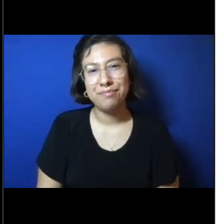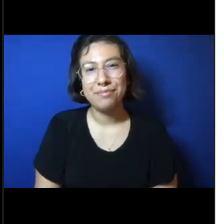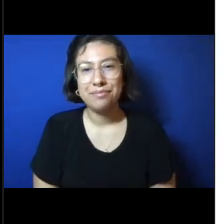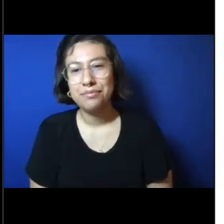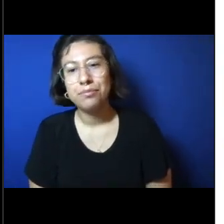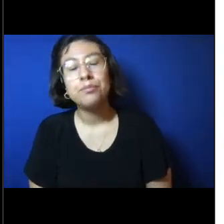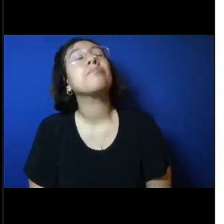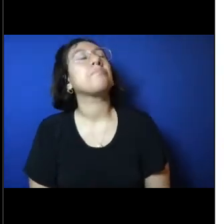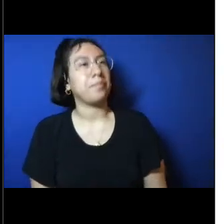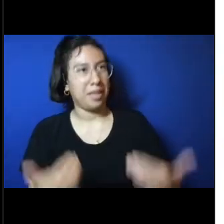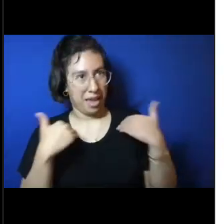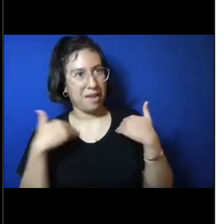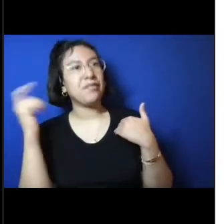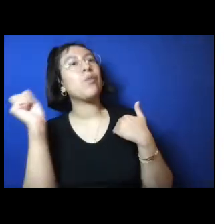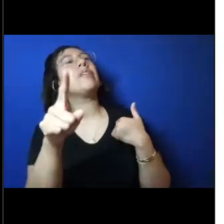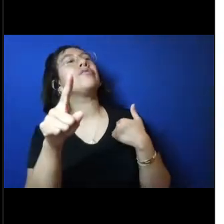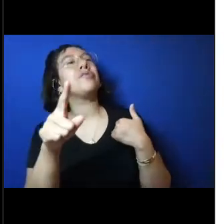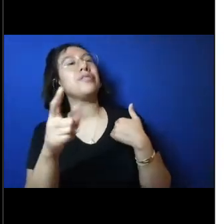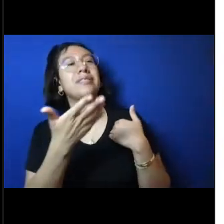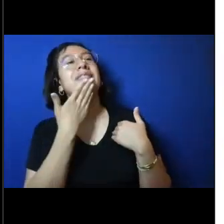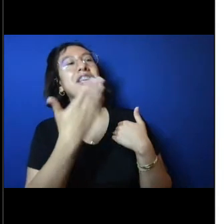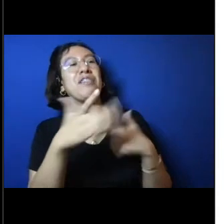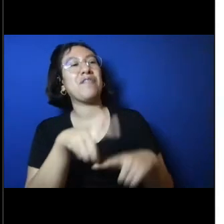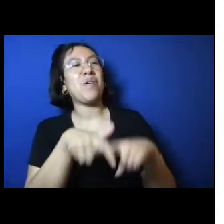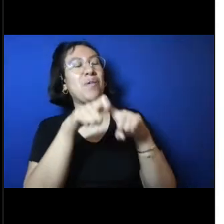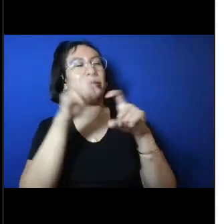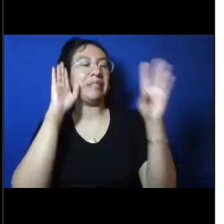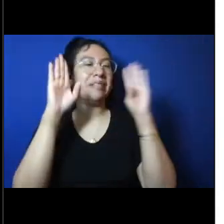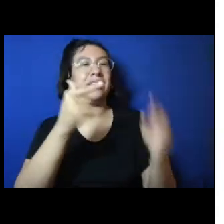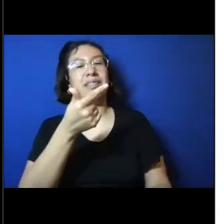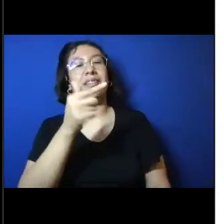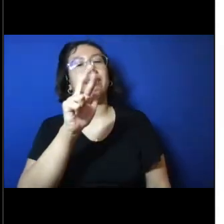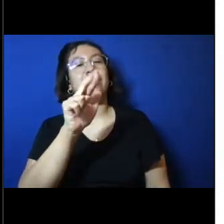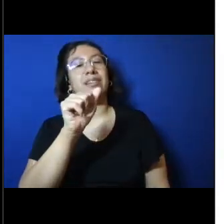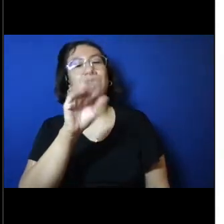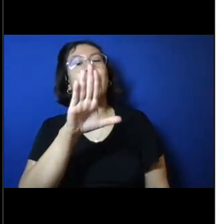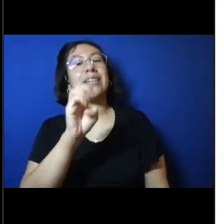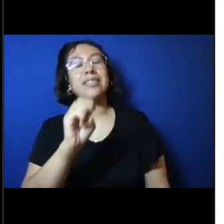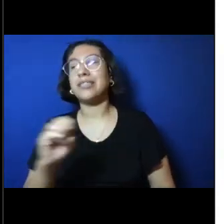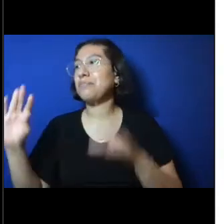[Grace] We do have some questions, I'm glad you stopped. This is grace from the chat box. Great. - Carol asks,